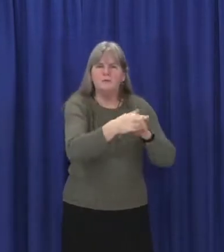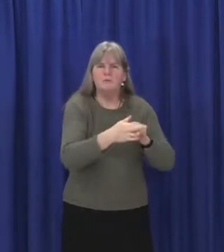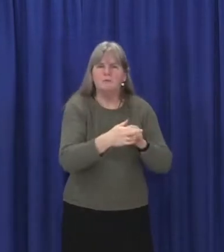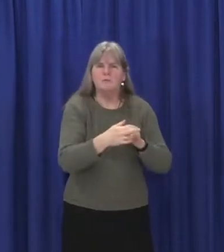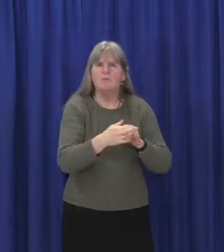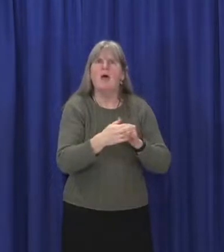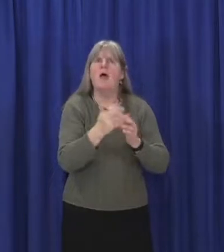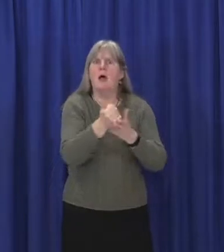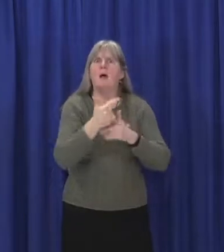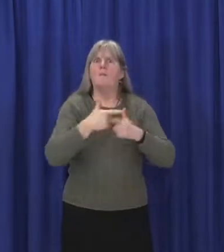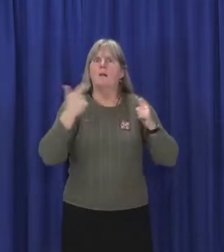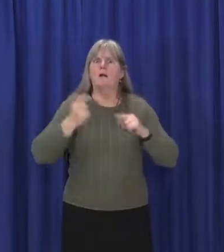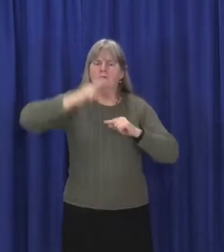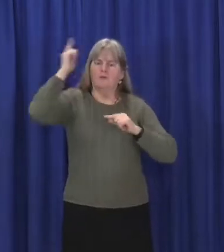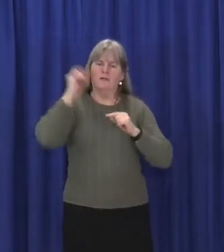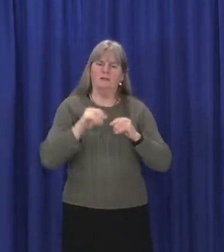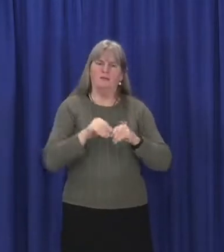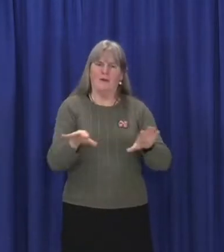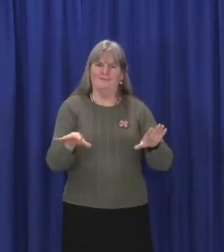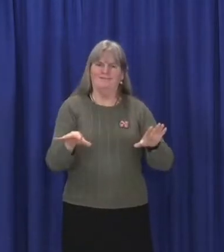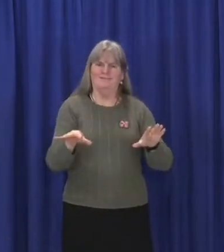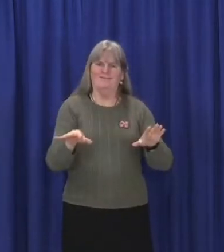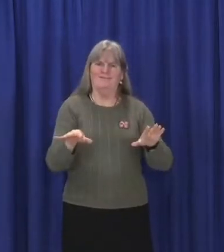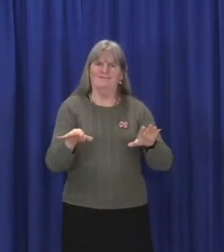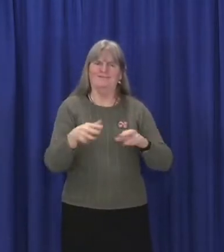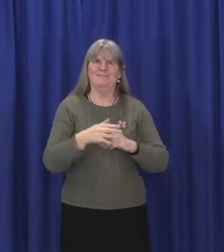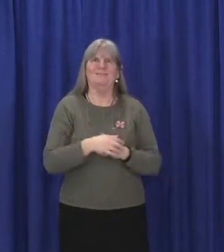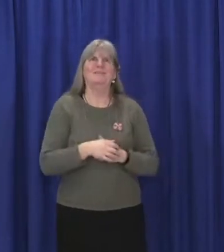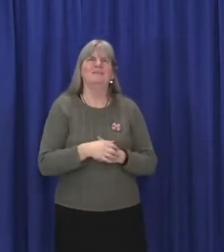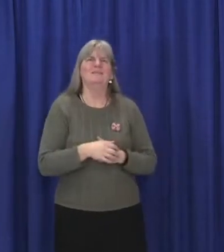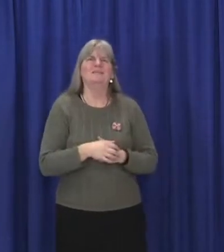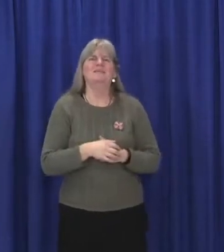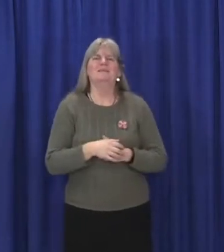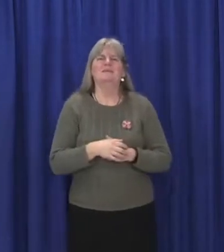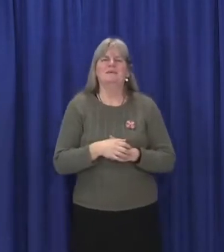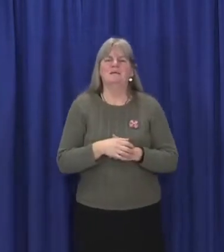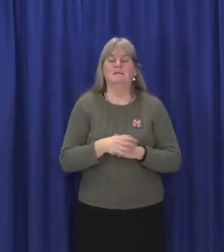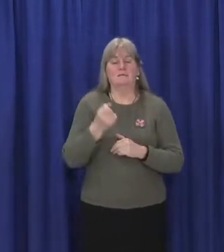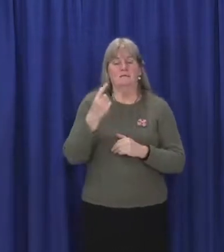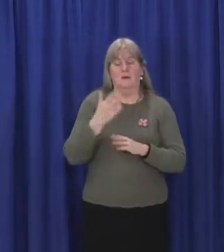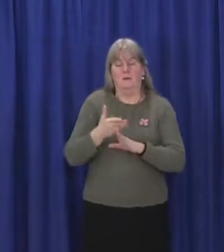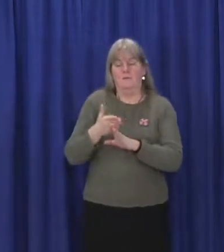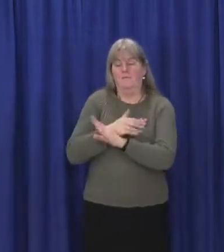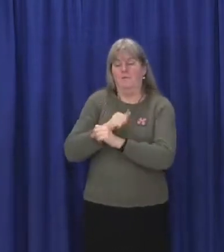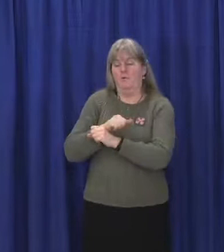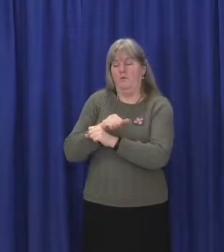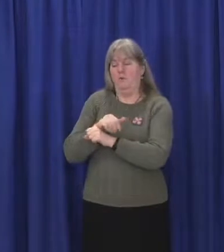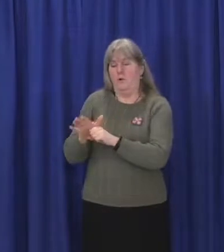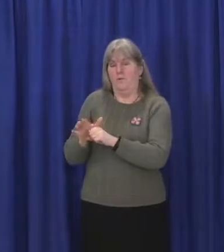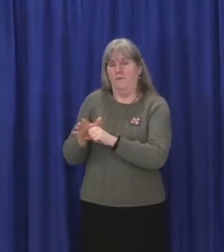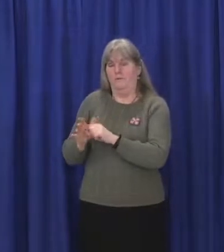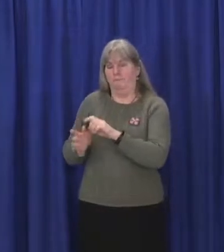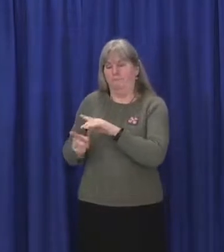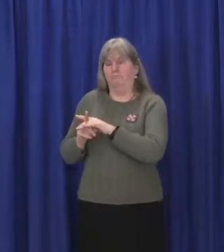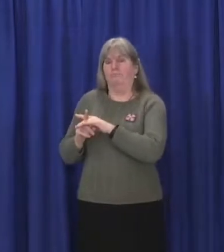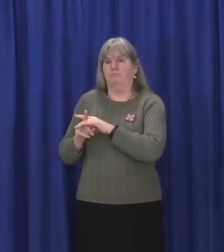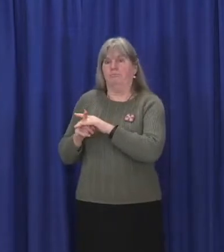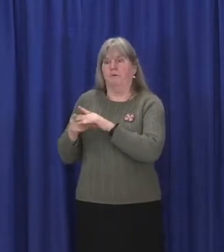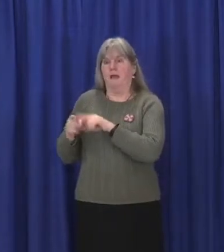We have initiated, before COVID-19 even occurred in Yukon, operational plans for the